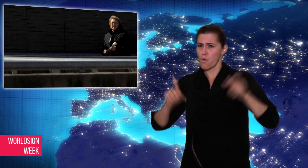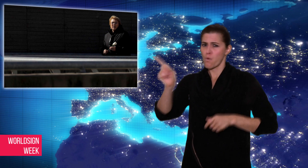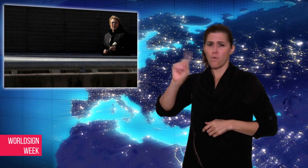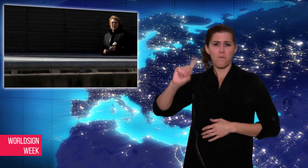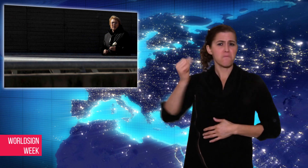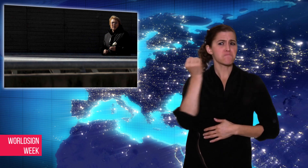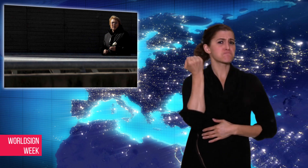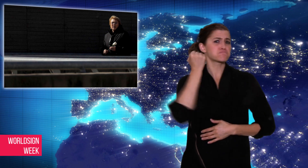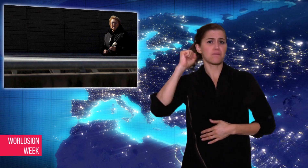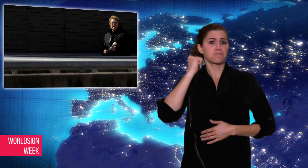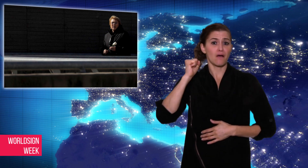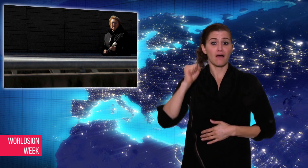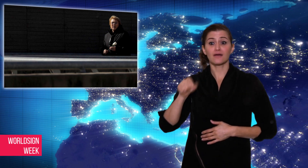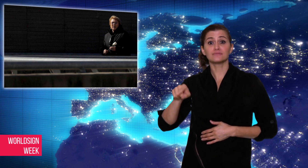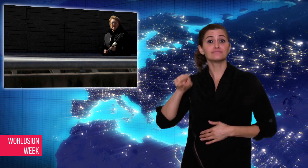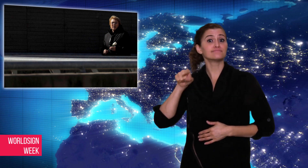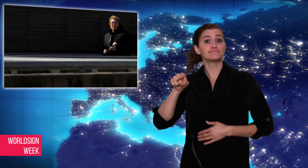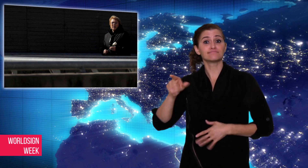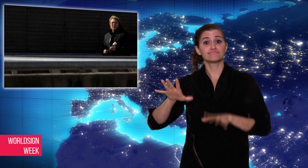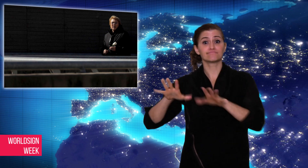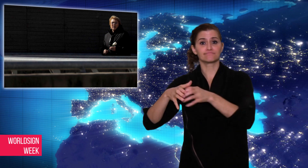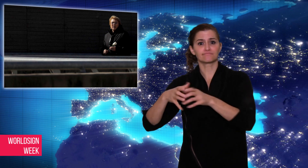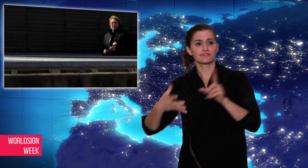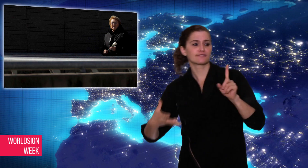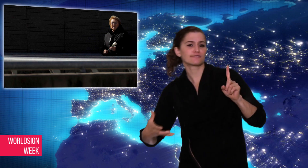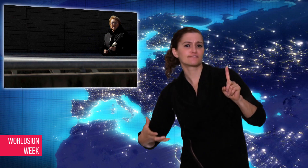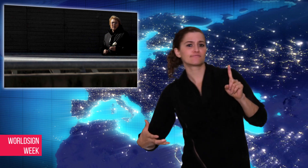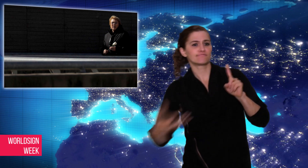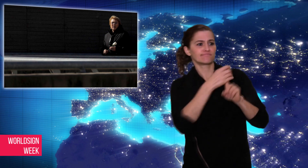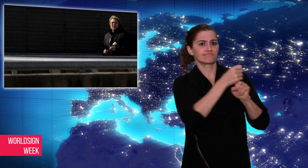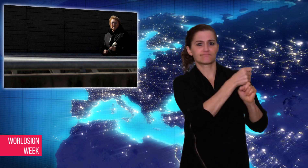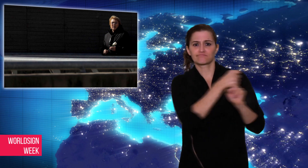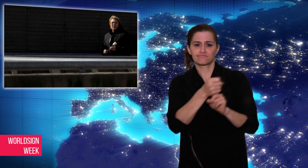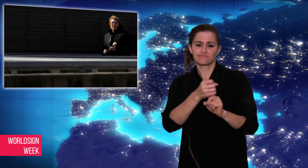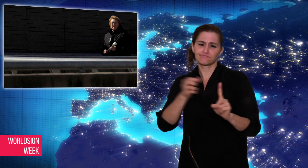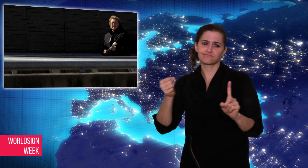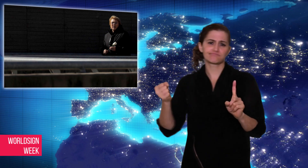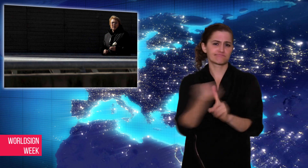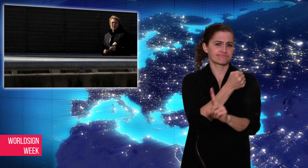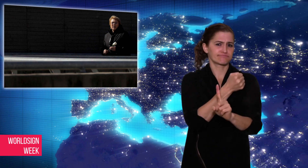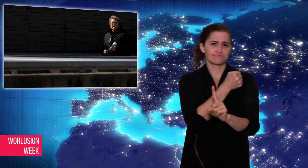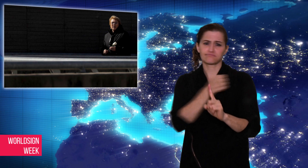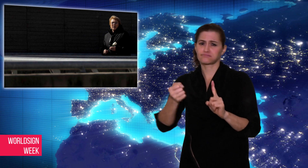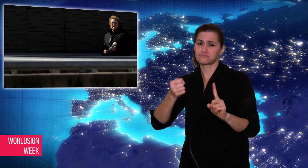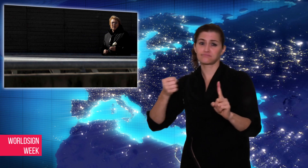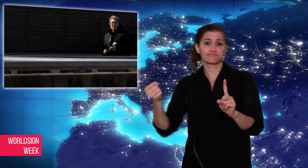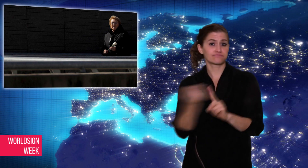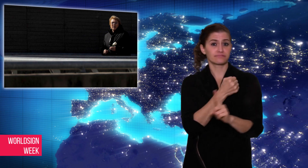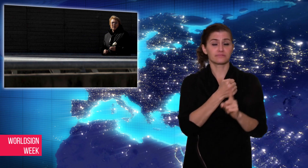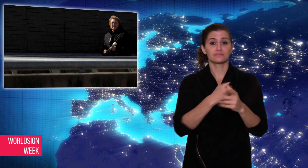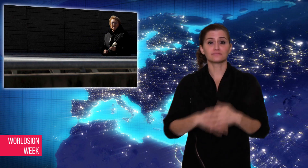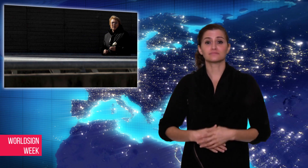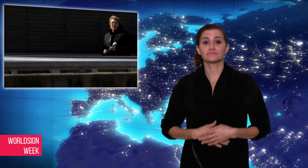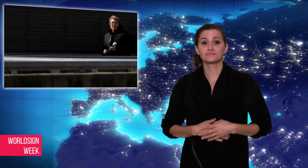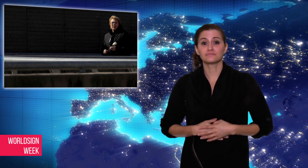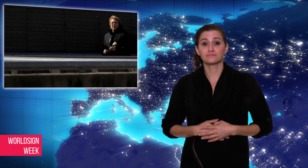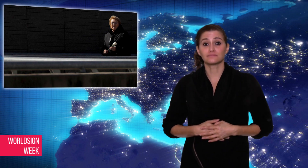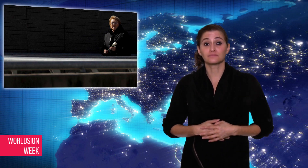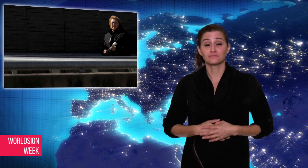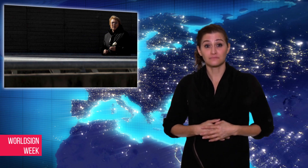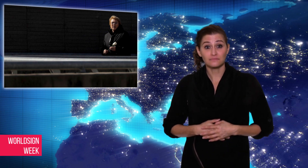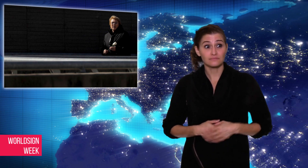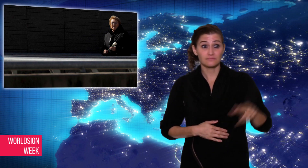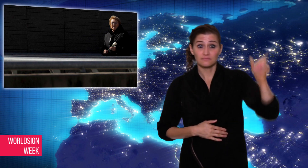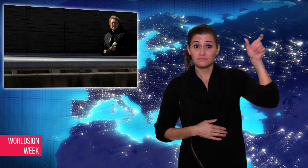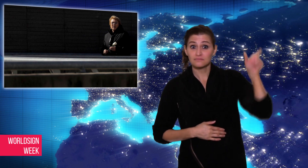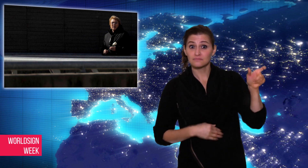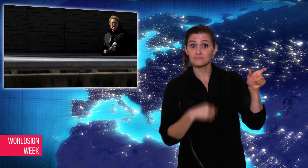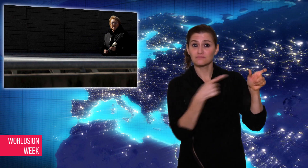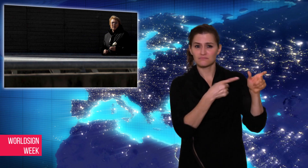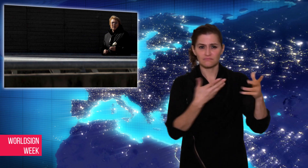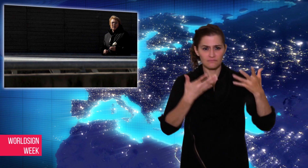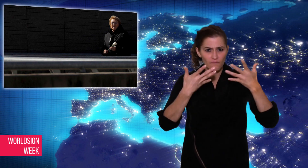in 1975. Having experienced violation